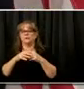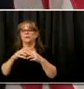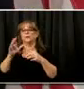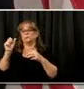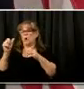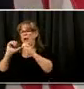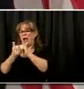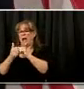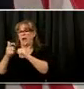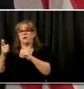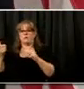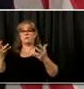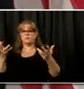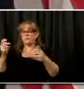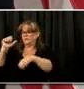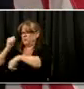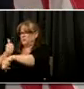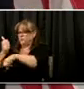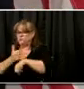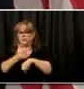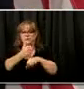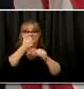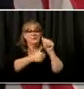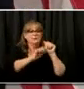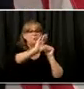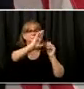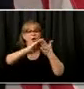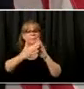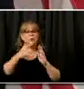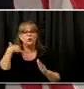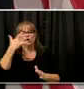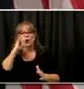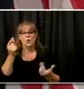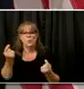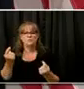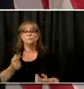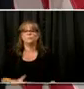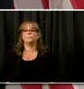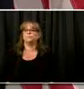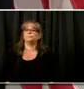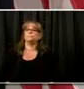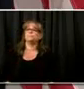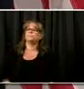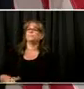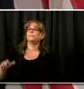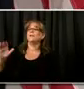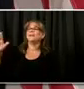So, I hope the Broncos start playing better. I know we all do here in Orange Nation and we look